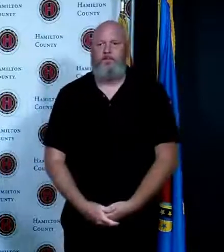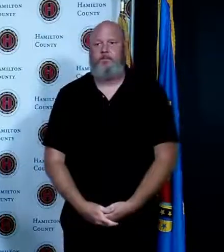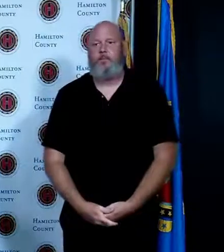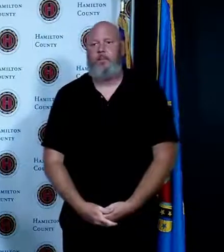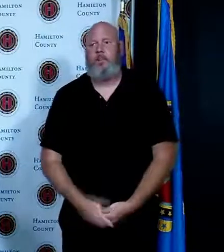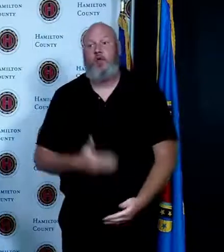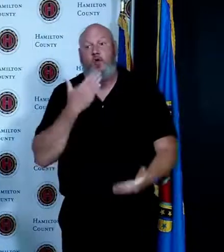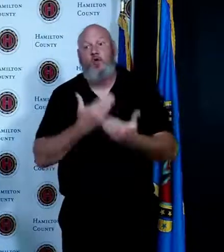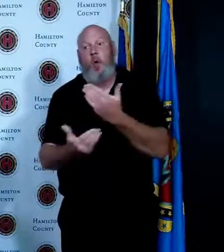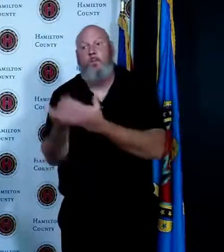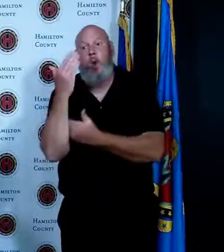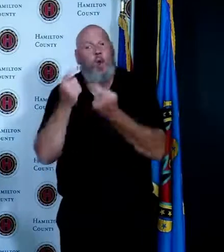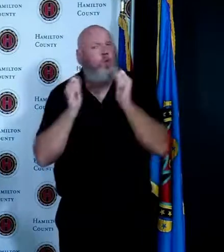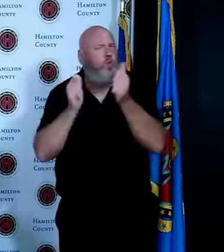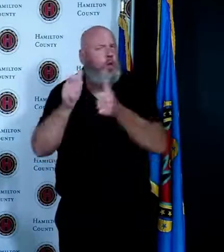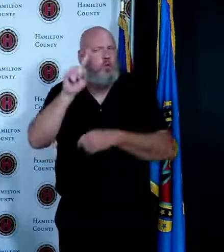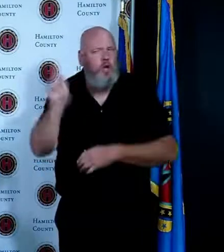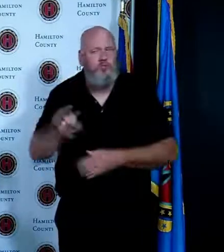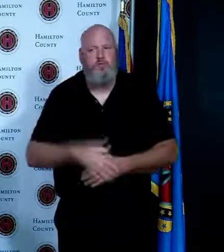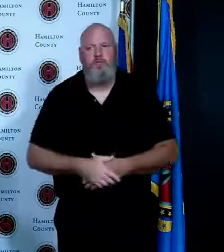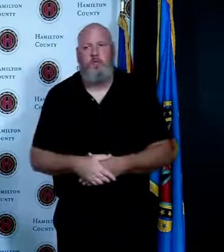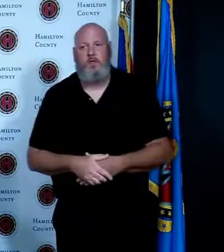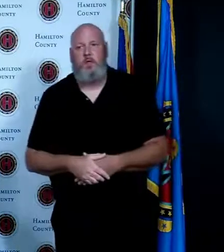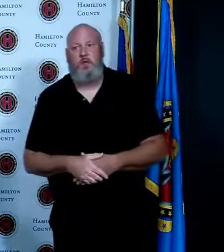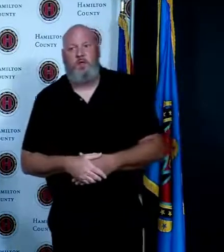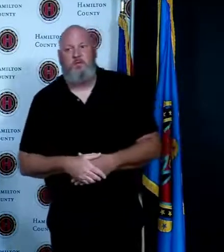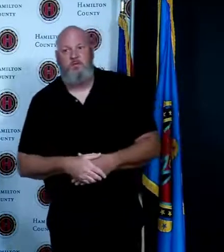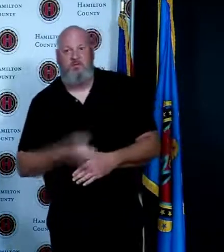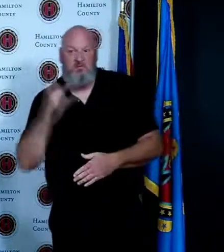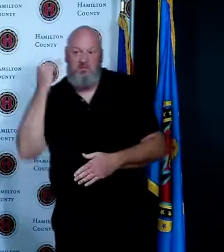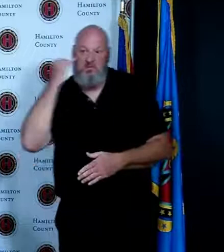you do you think that law enforcement should be enforcing this masks ordinance